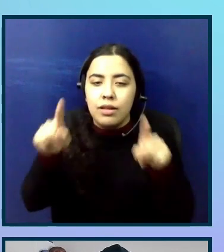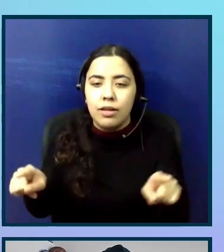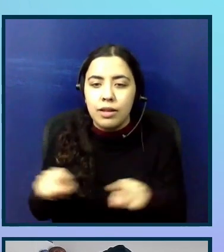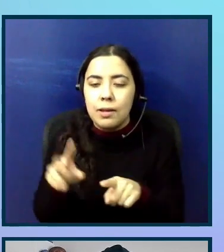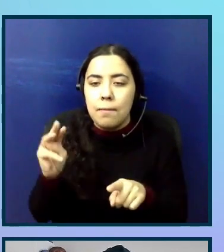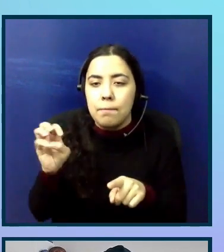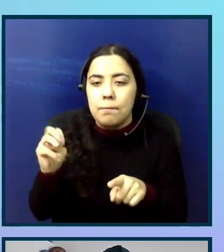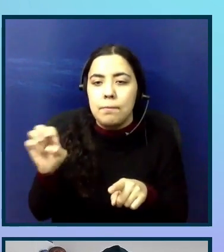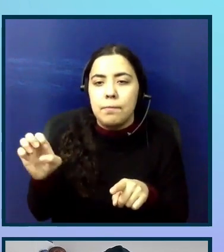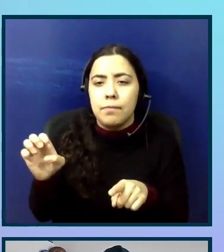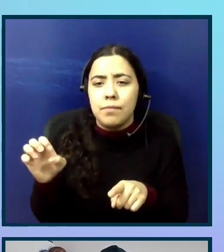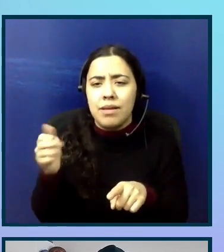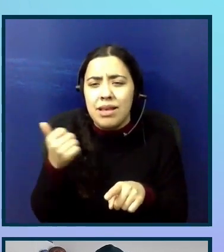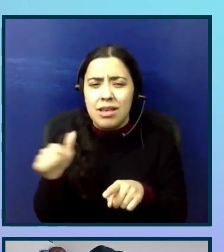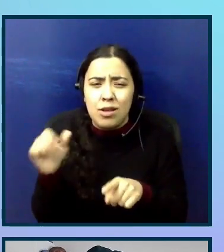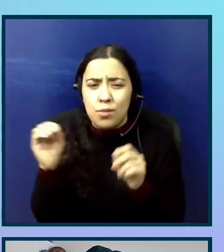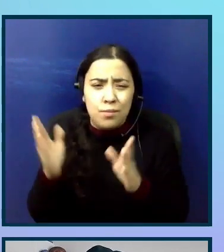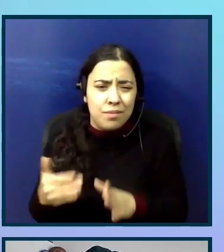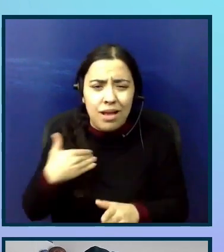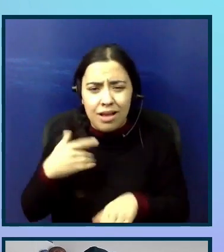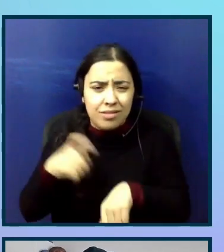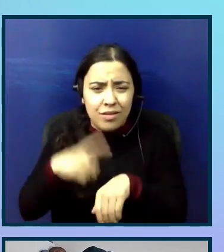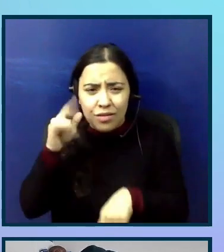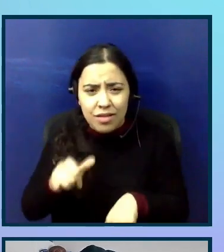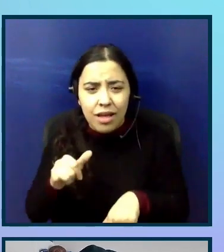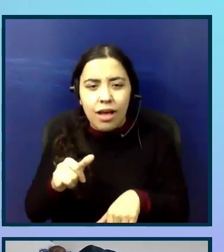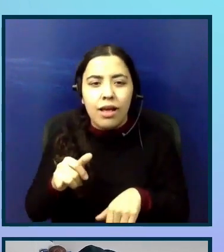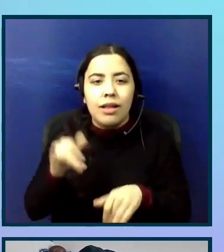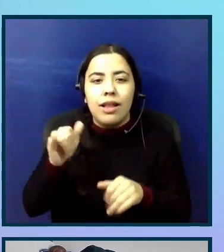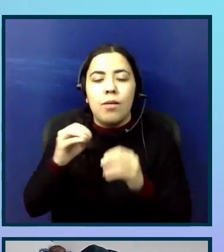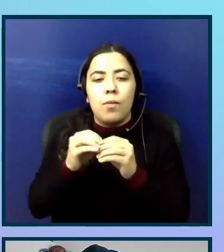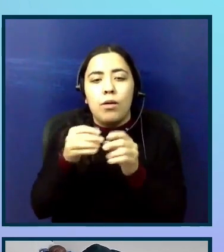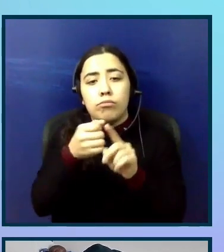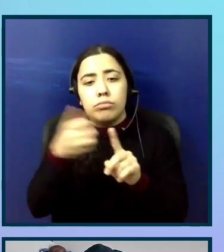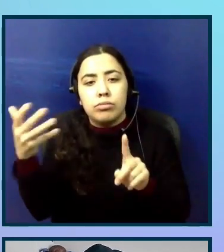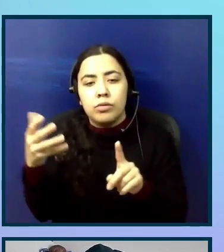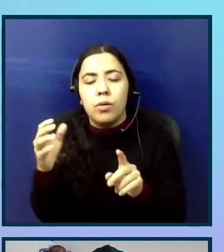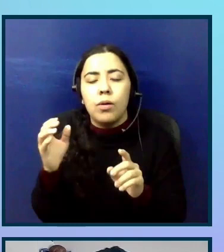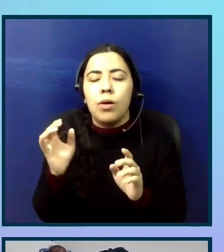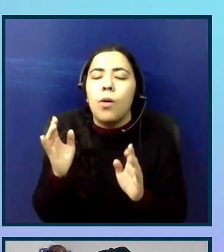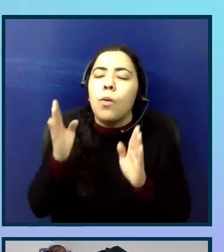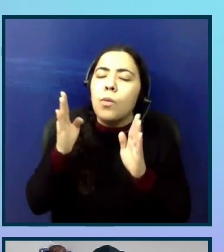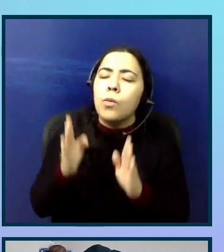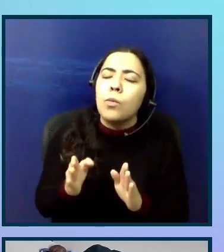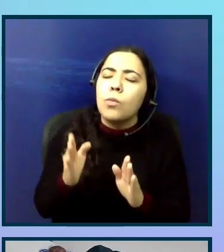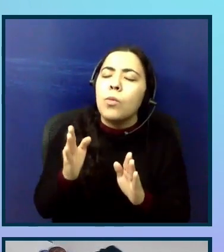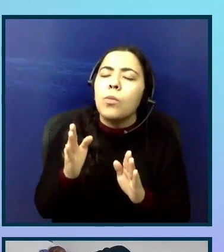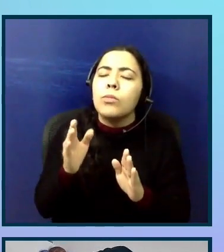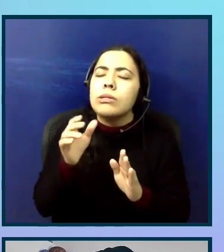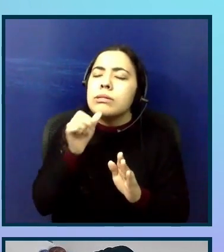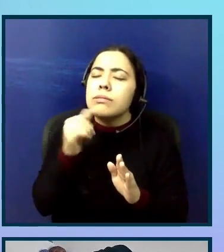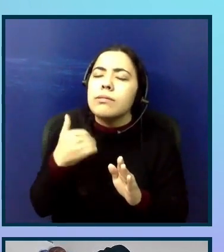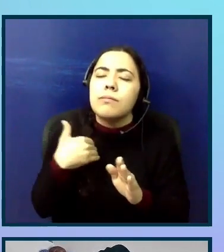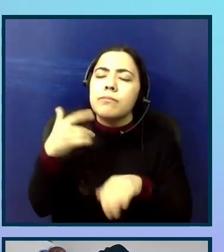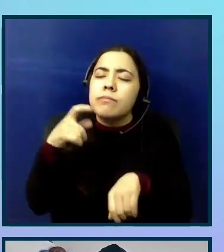with Boer it says one to simply not have time for that because I just can't help, but do "Lord of the Rings" memes and like thing too.